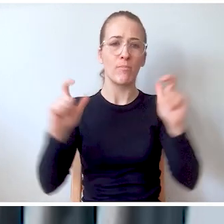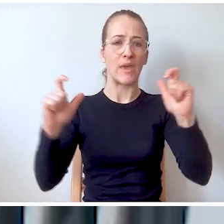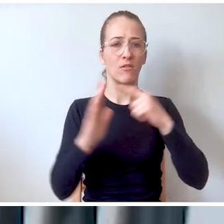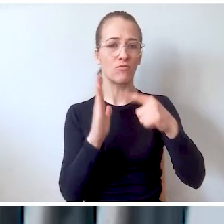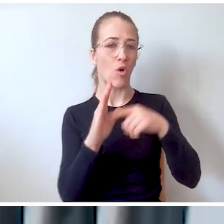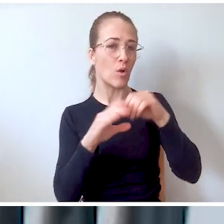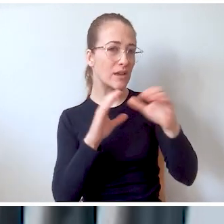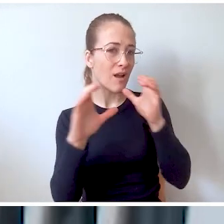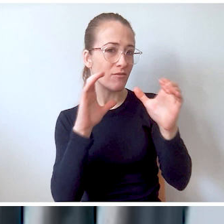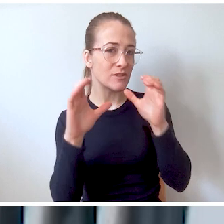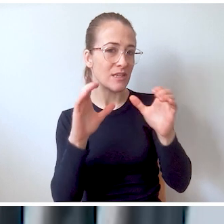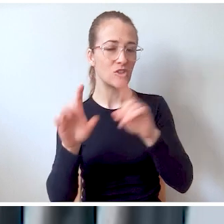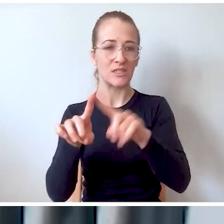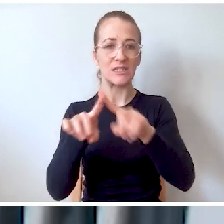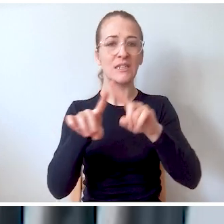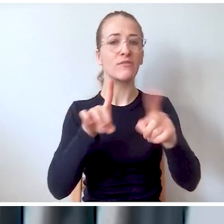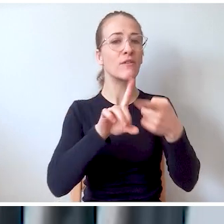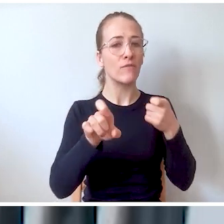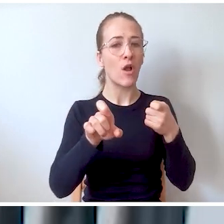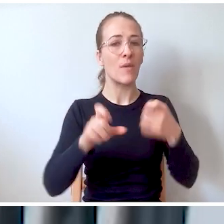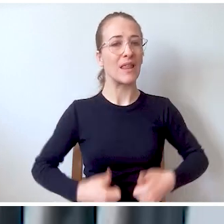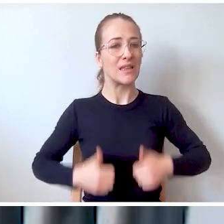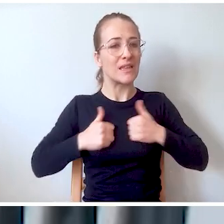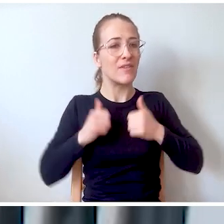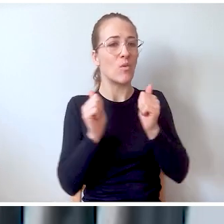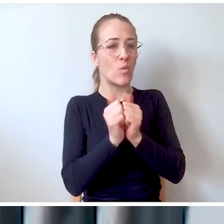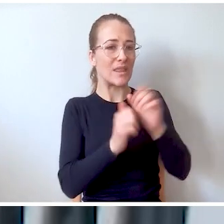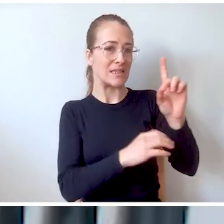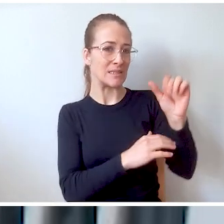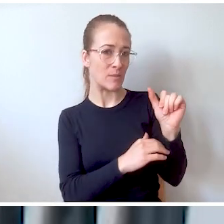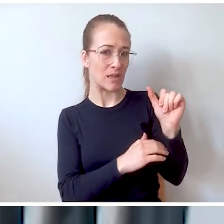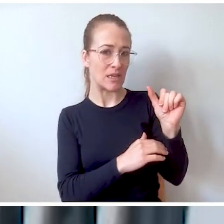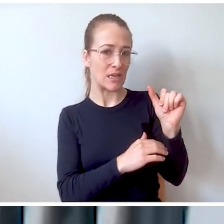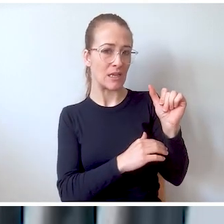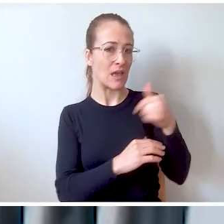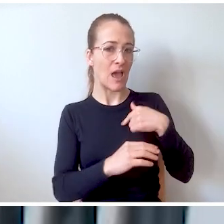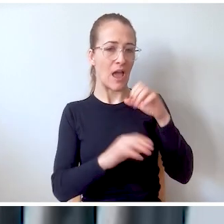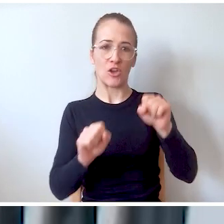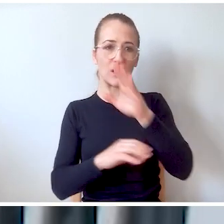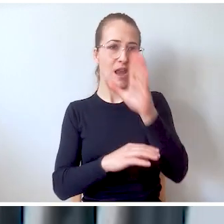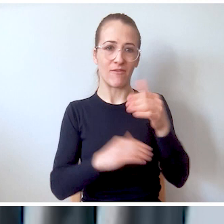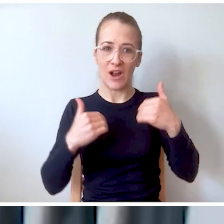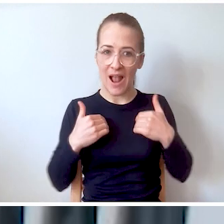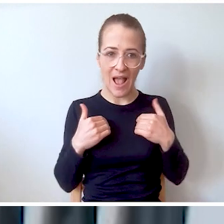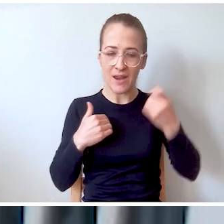All of these things came out of living with disability. I could never have had these understandings